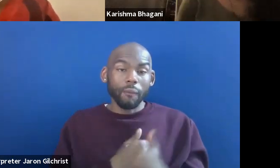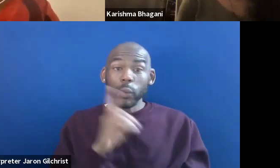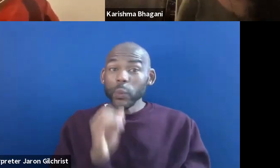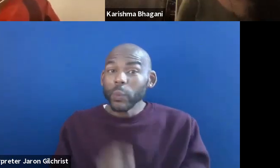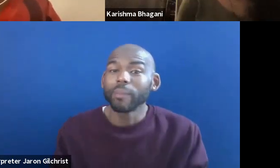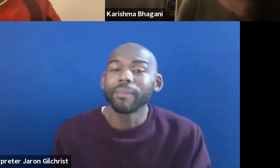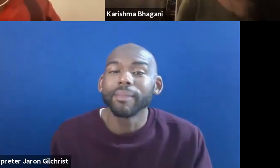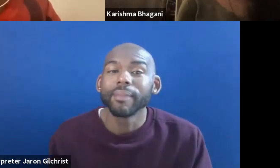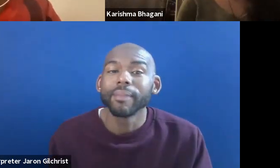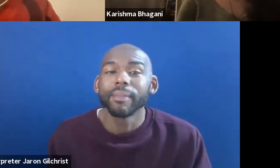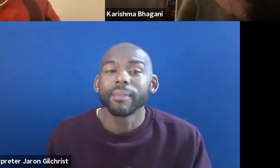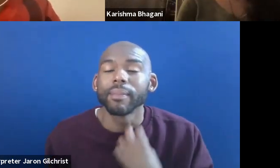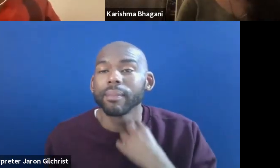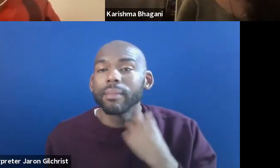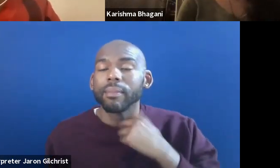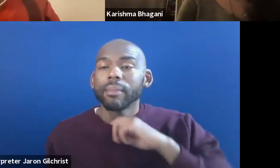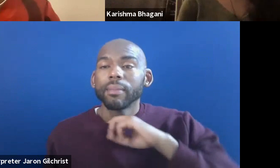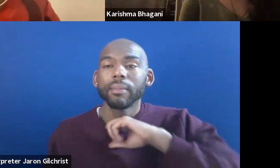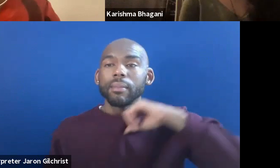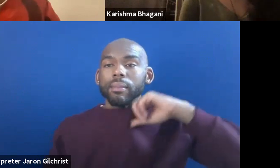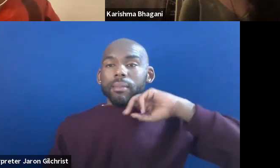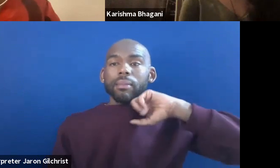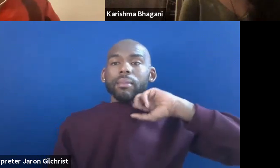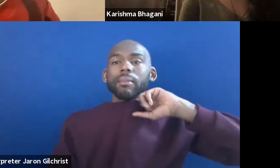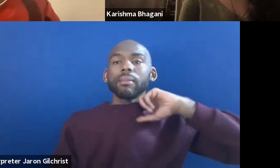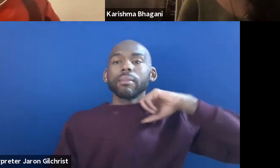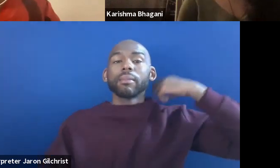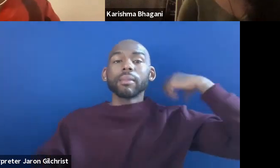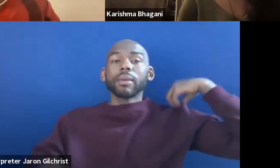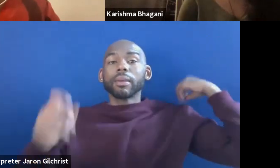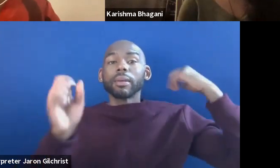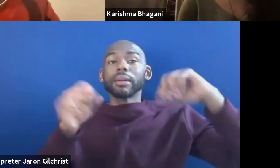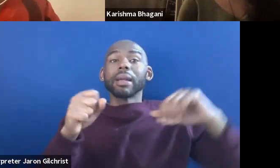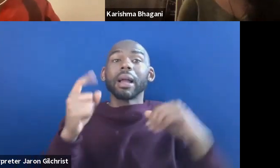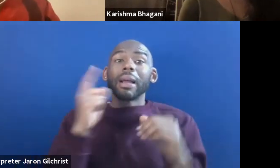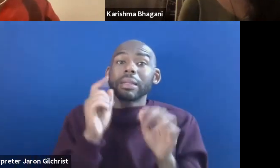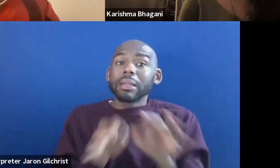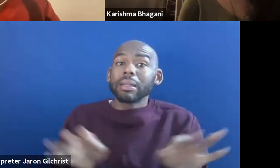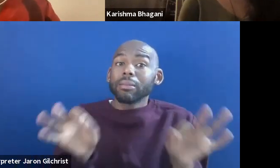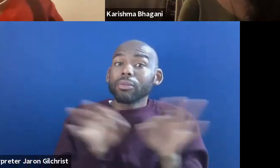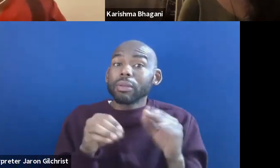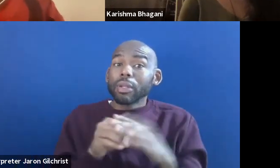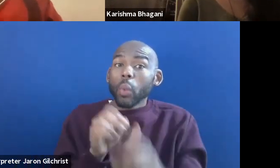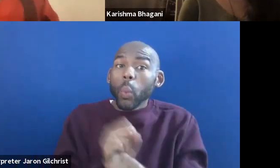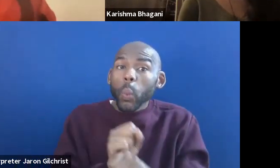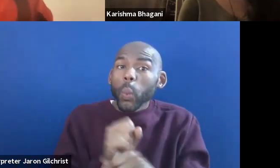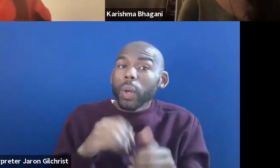Yeah, I love that spirit. I think the spirit with the work is in the fun and in the community that you build and the team work as well.